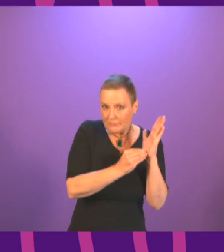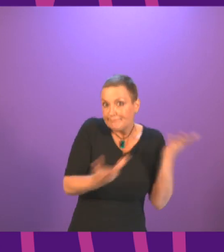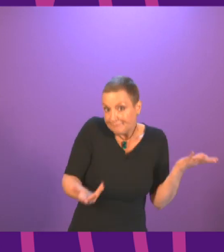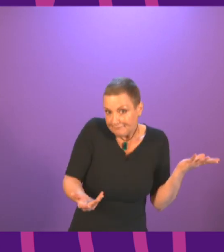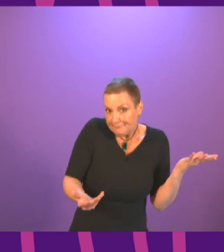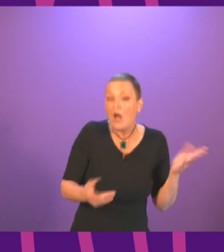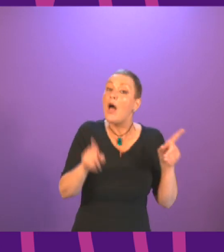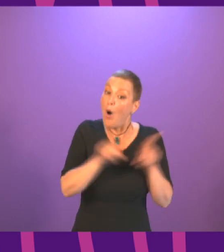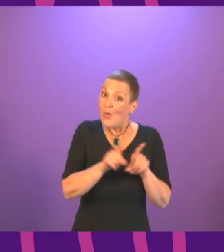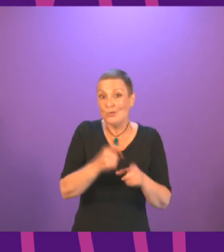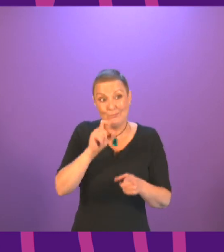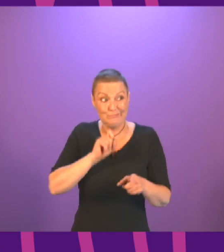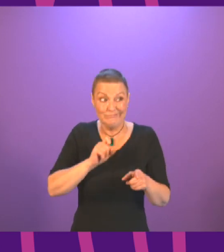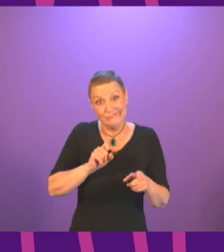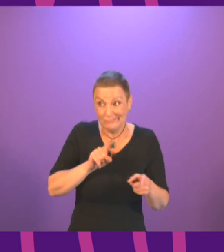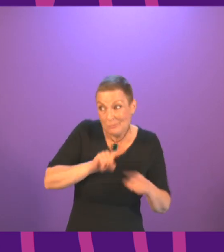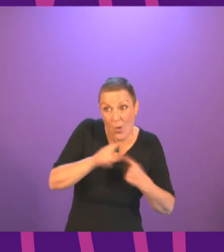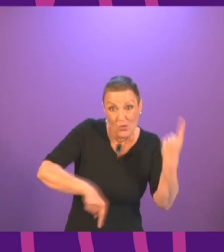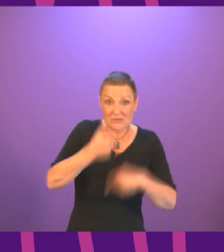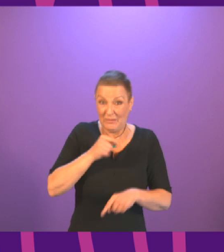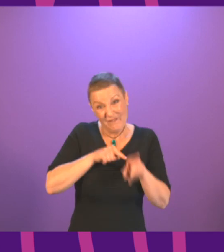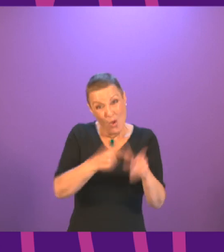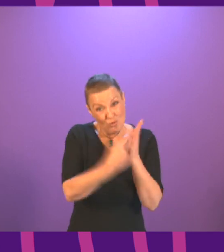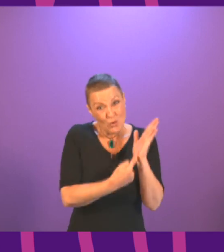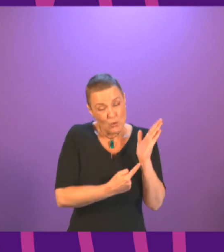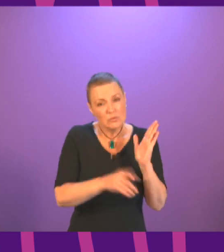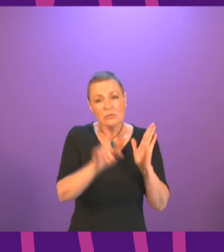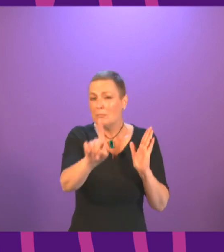restrictions, and largely because people have complied with those restrictions. Nevertheless,